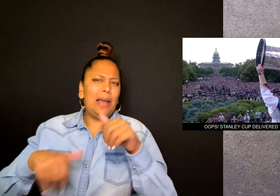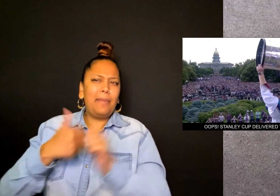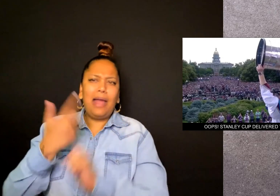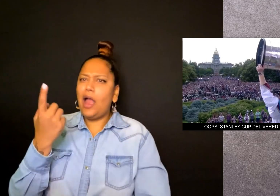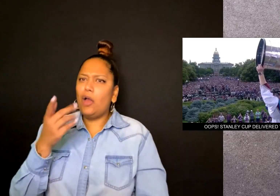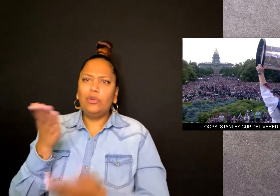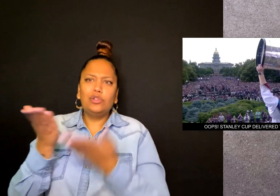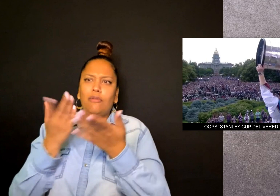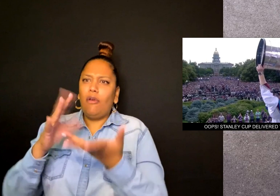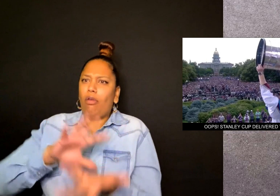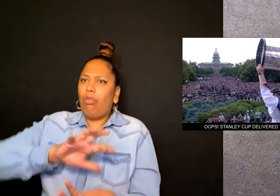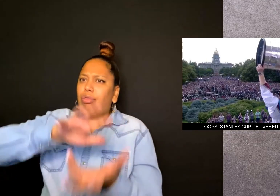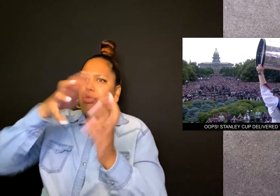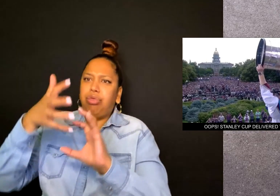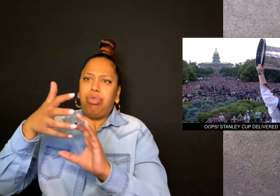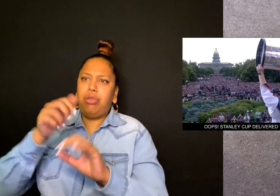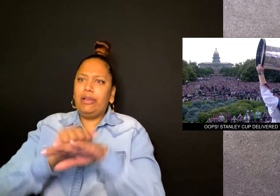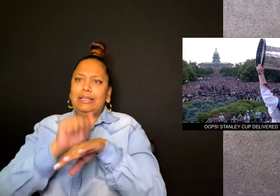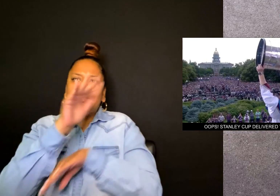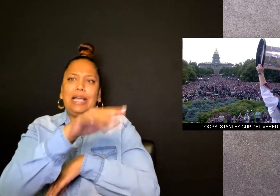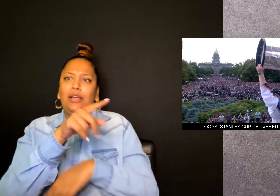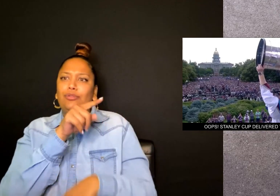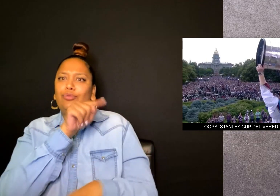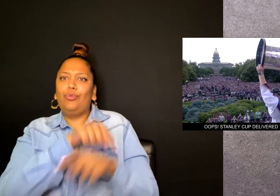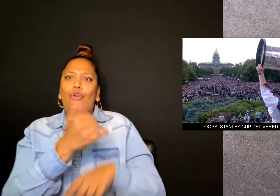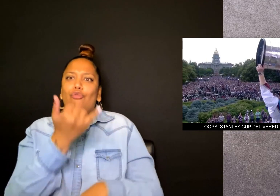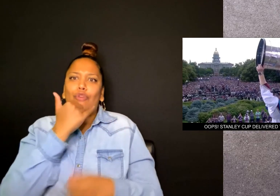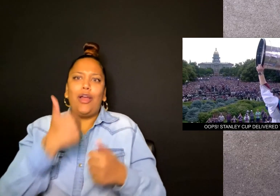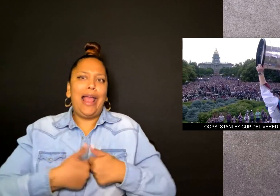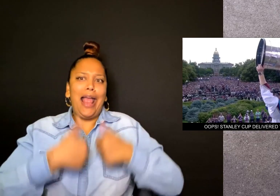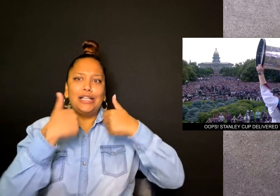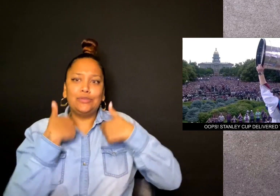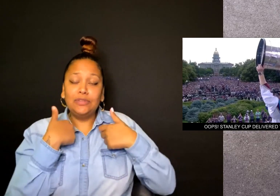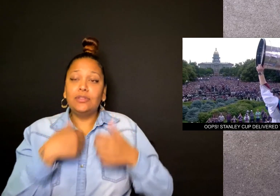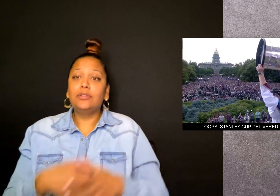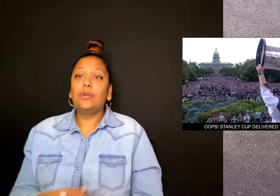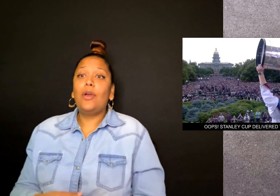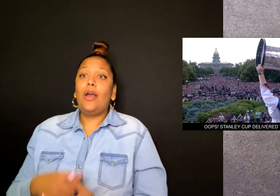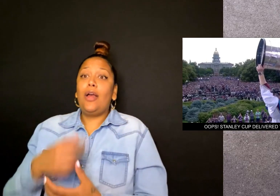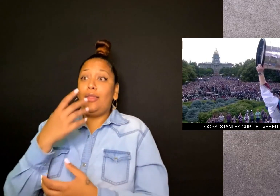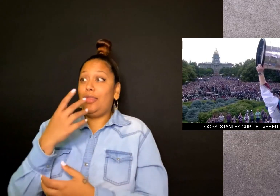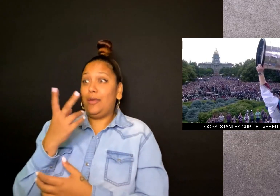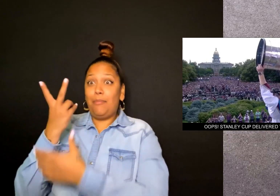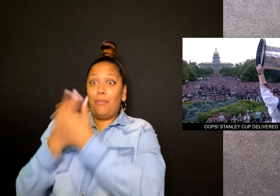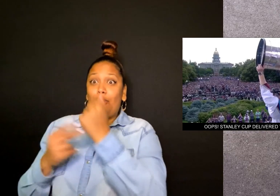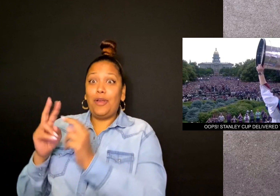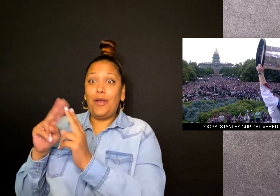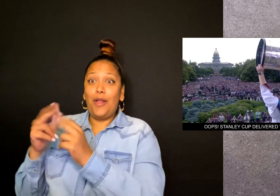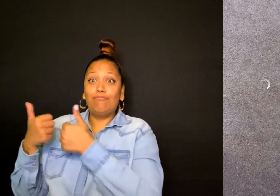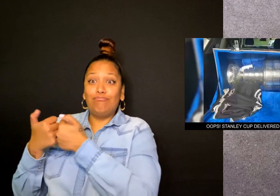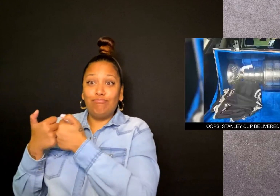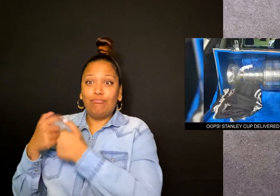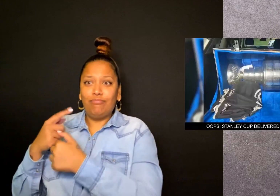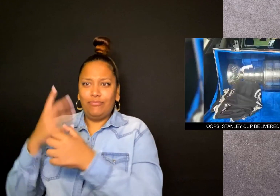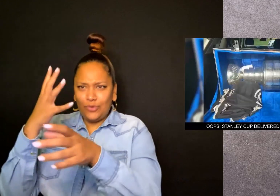but somehow a delivery mix up sent the gigantic trophy to the wrong address